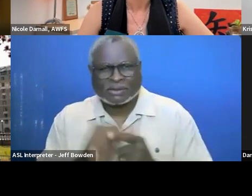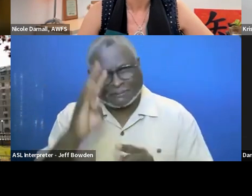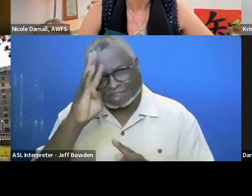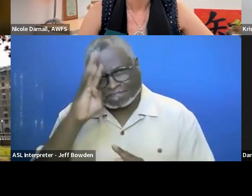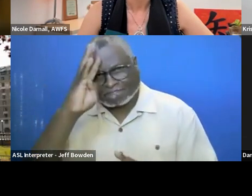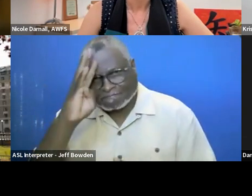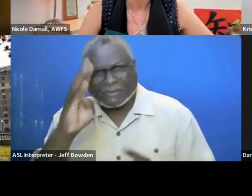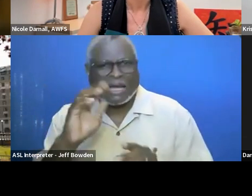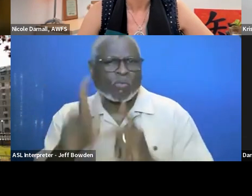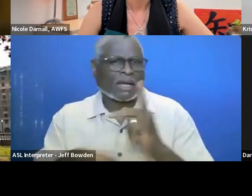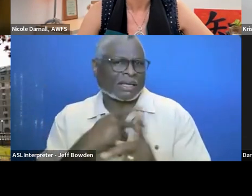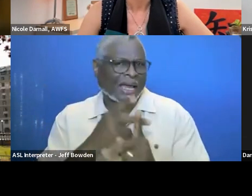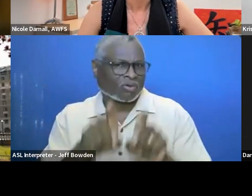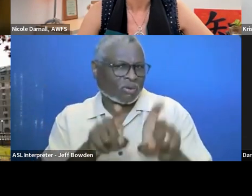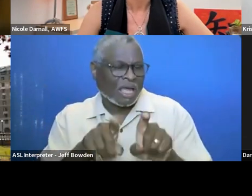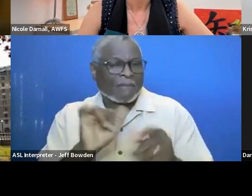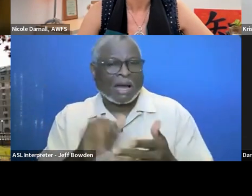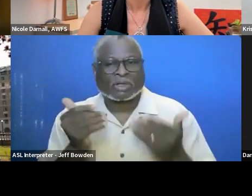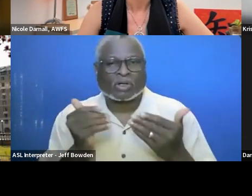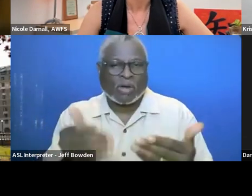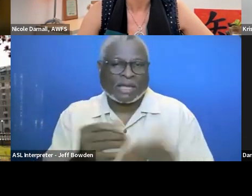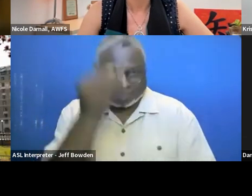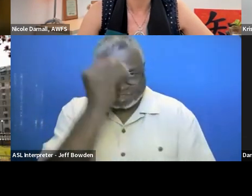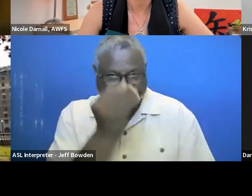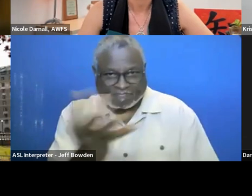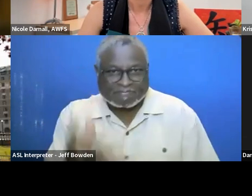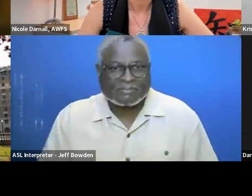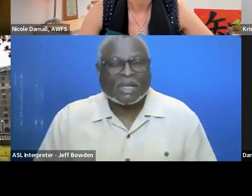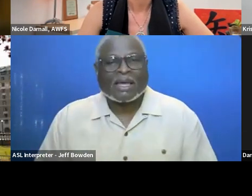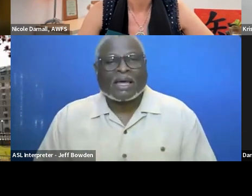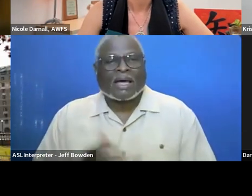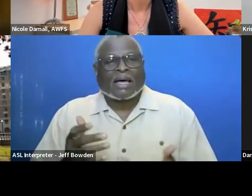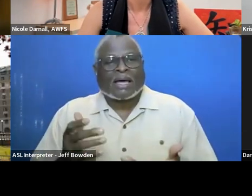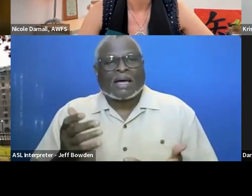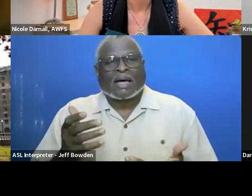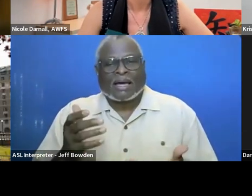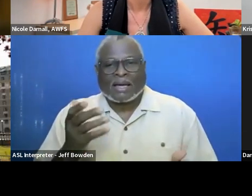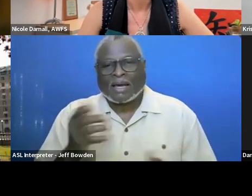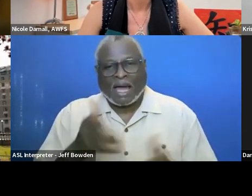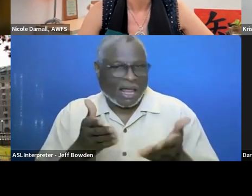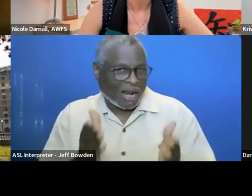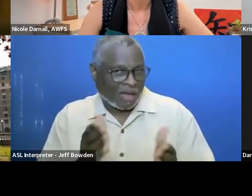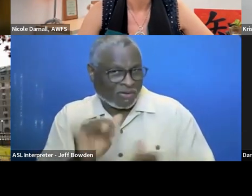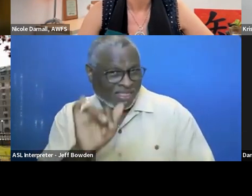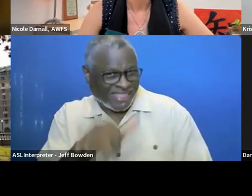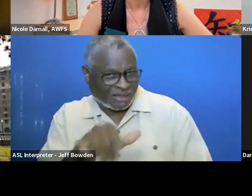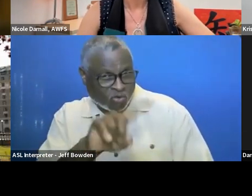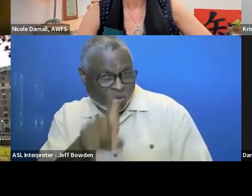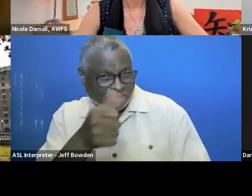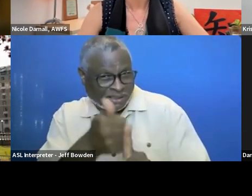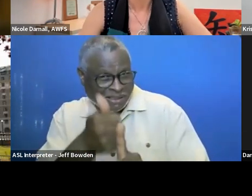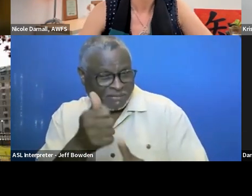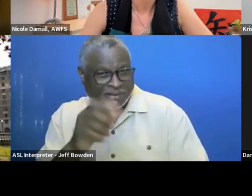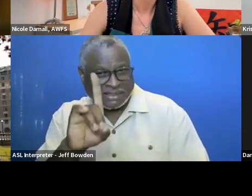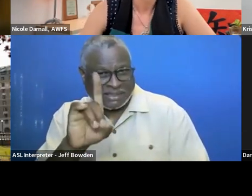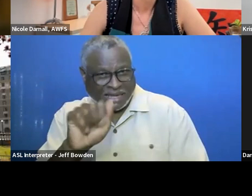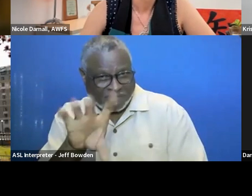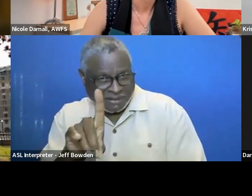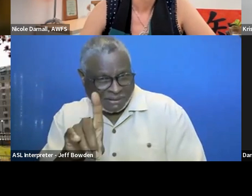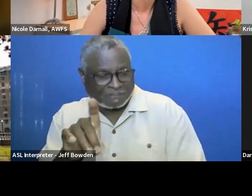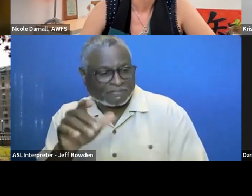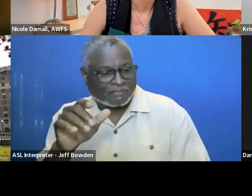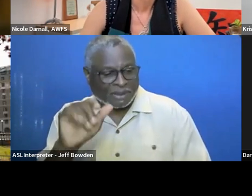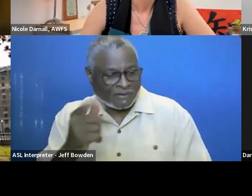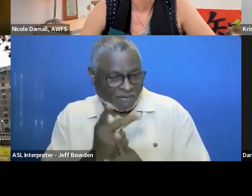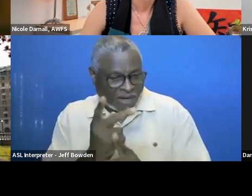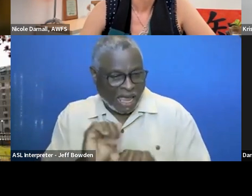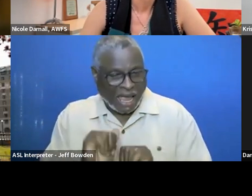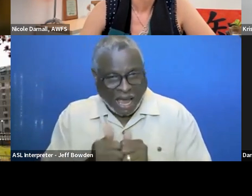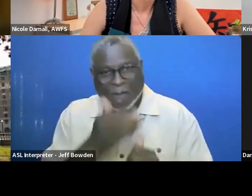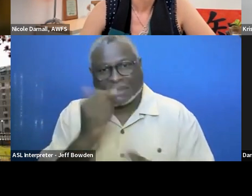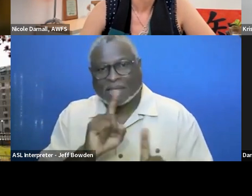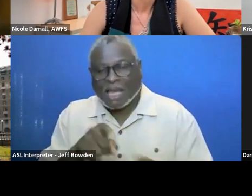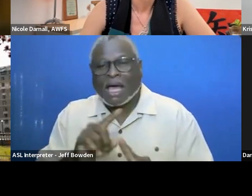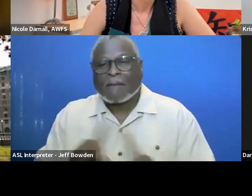I'm just going to spit it out and allow it, allow David to figure out how best to answer.